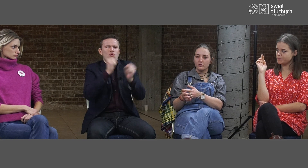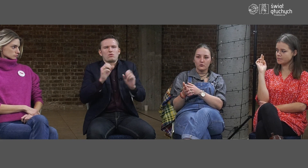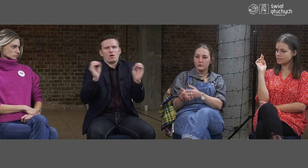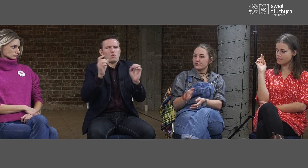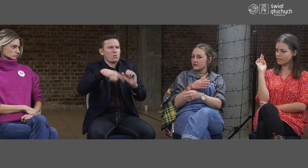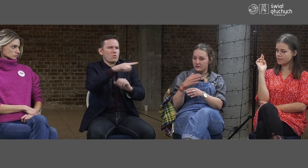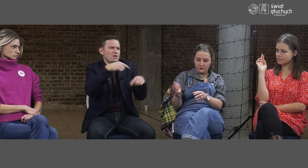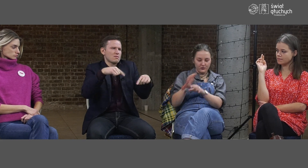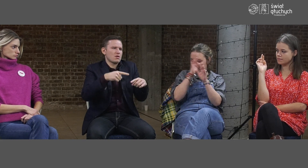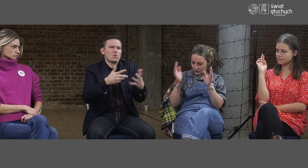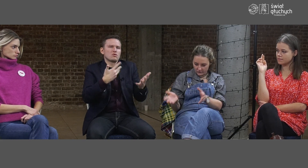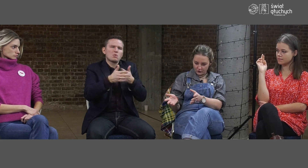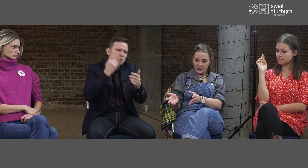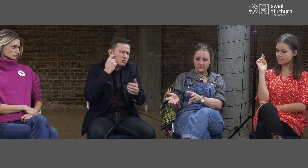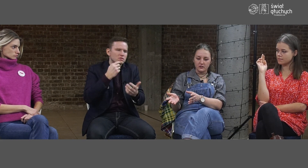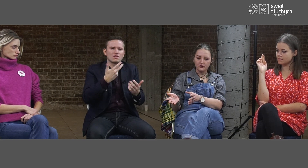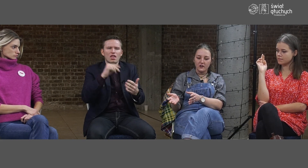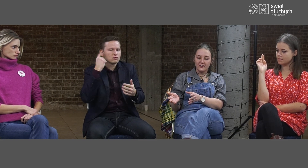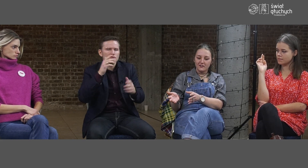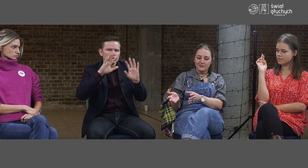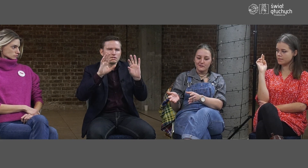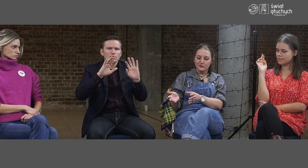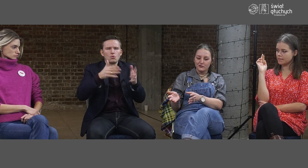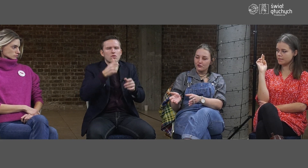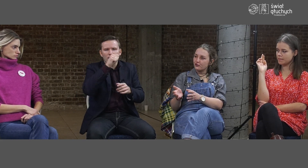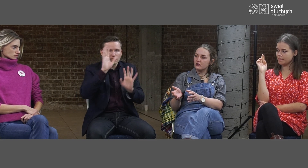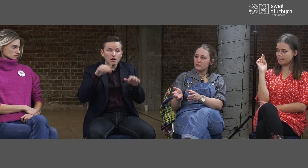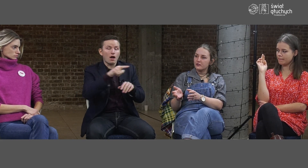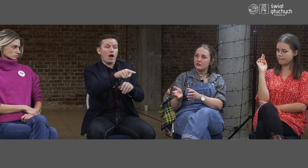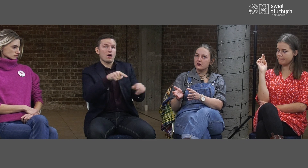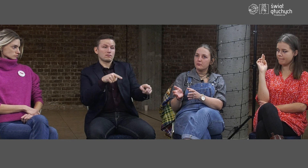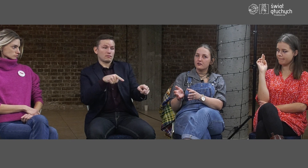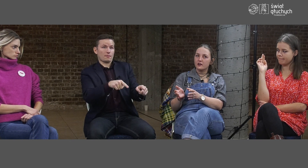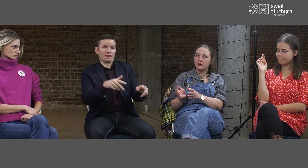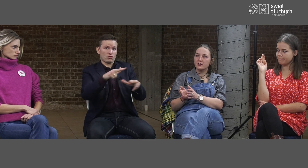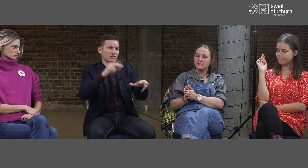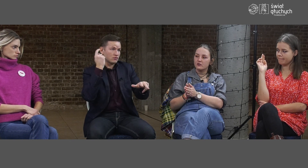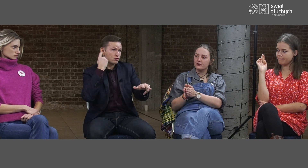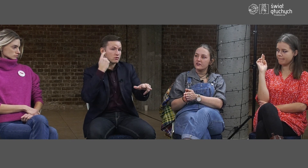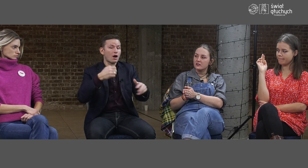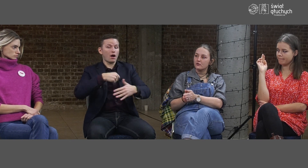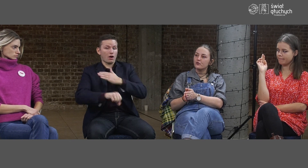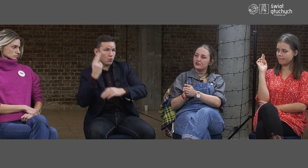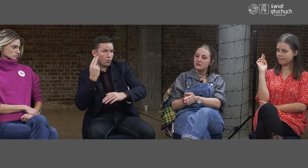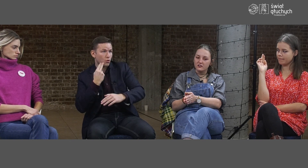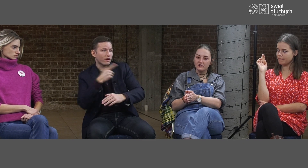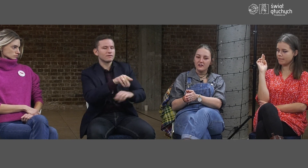then that child will be more directed toward the world of hearing people. And this isn’t out of malice on the part of the parent,